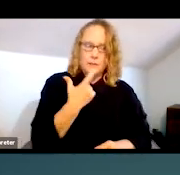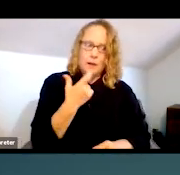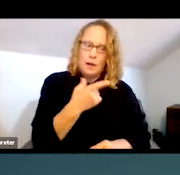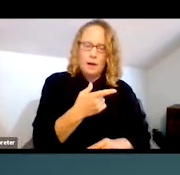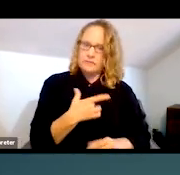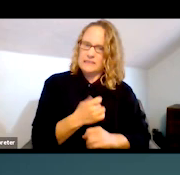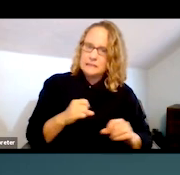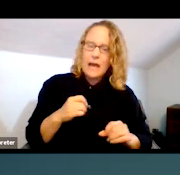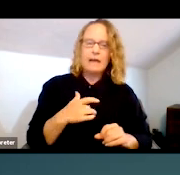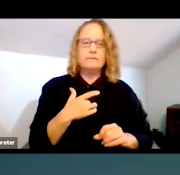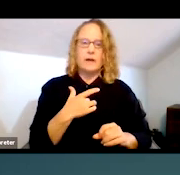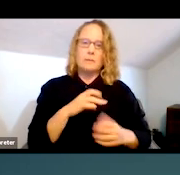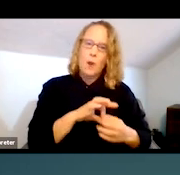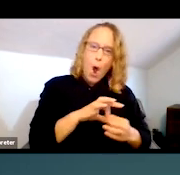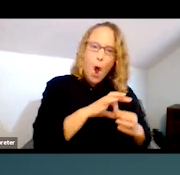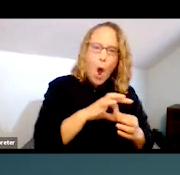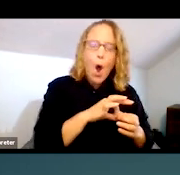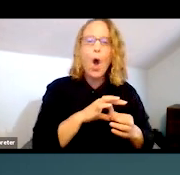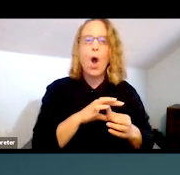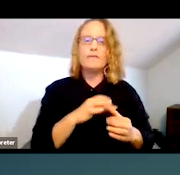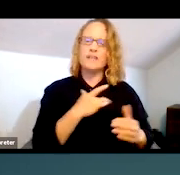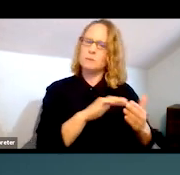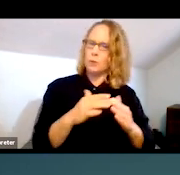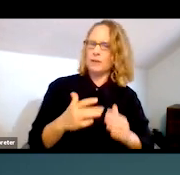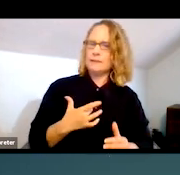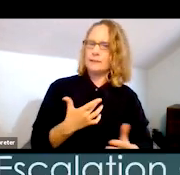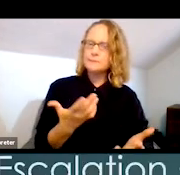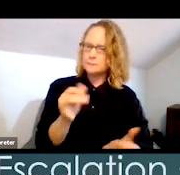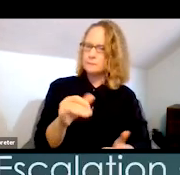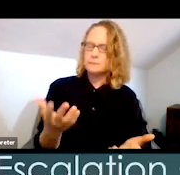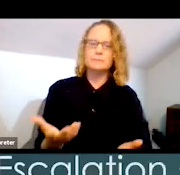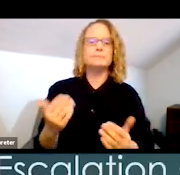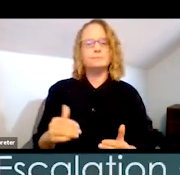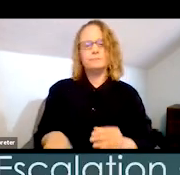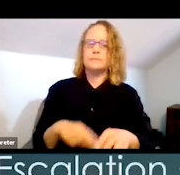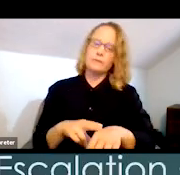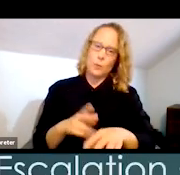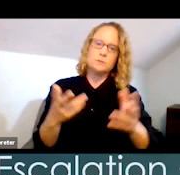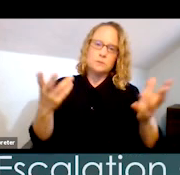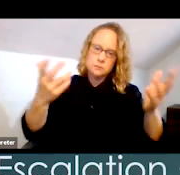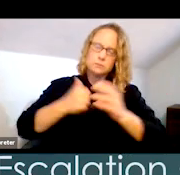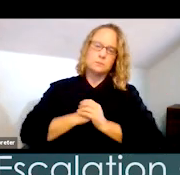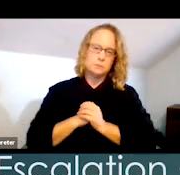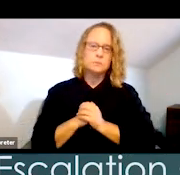but you have to understand, and I'm sure that you do, the circumstances that lead the youth